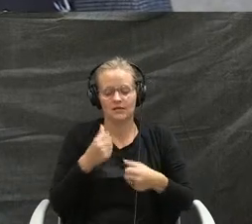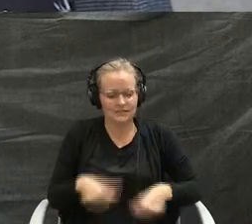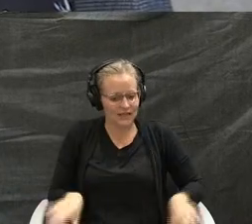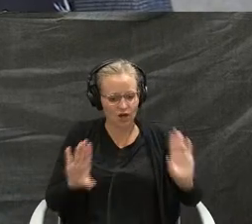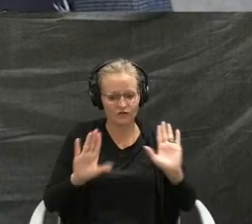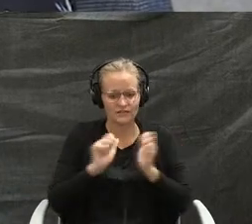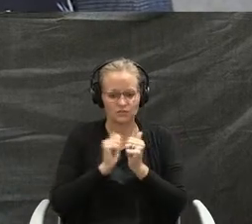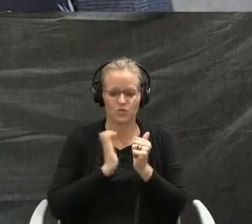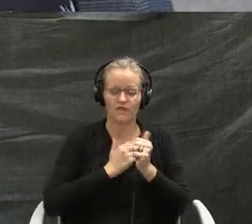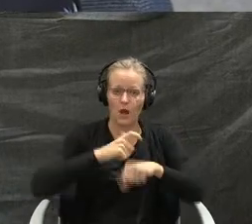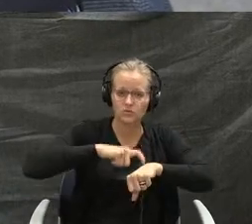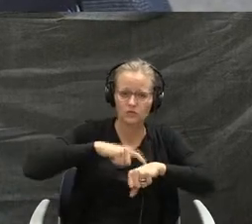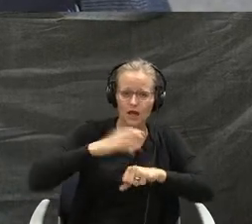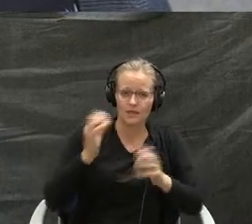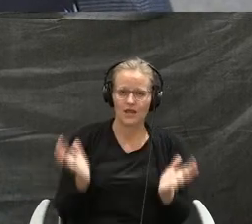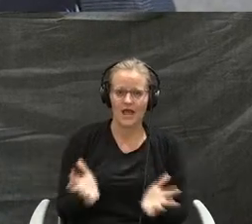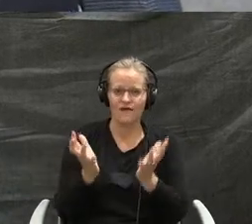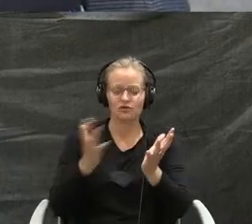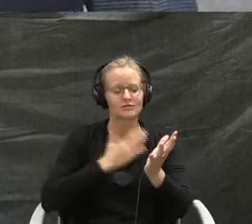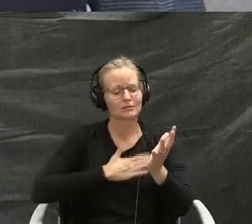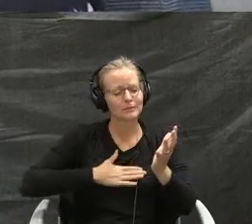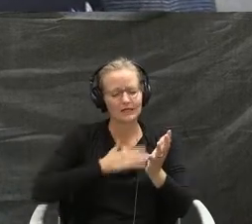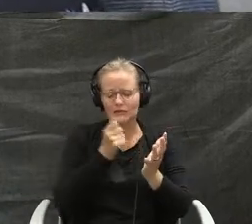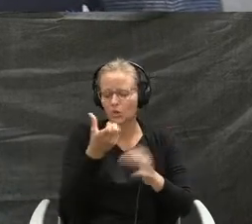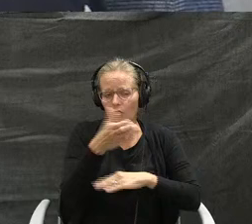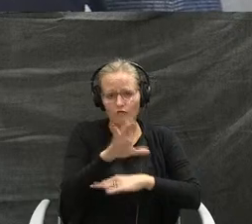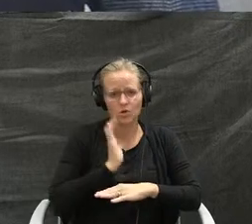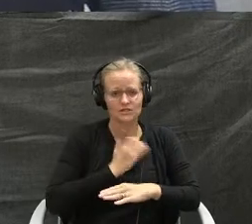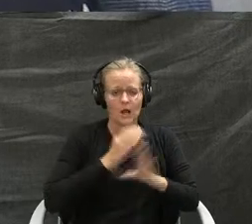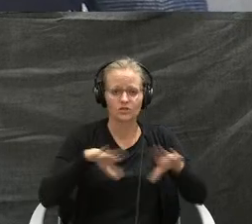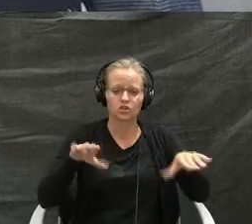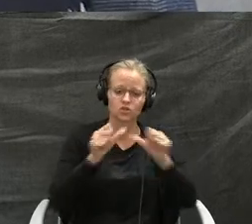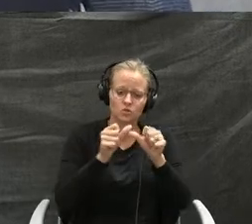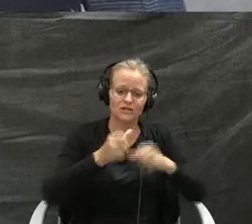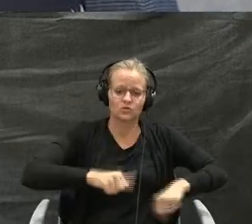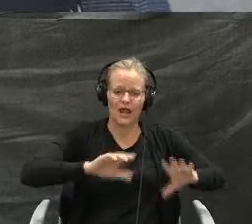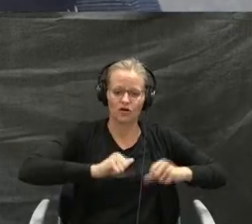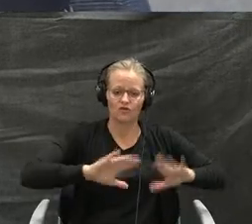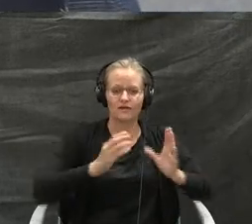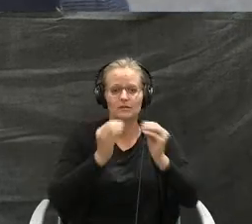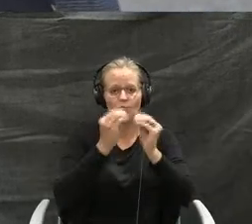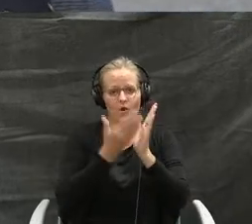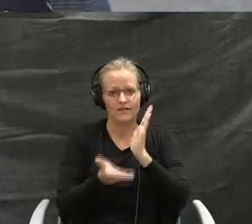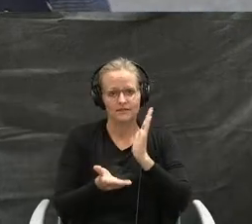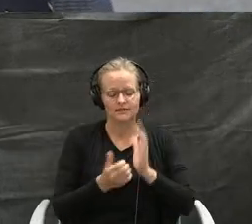Reopen the schools. A comment from Ursula Speed Ling of Minne Tonka.